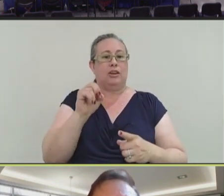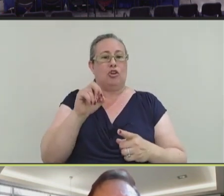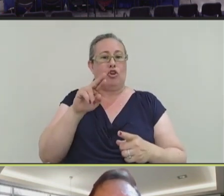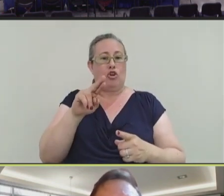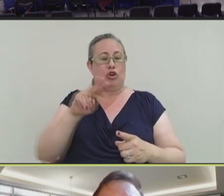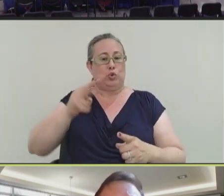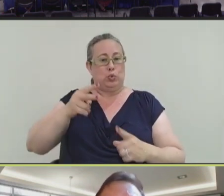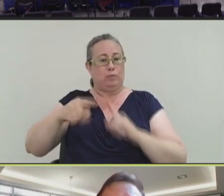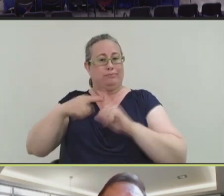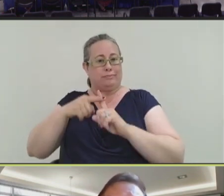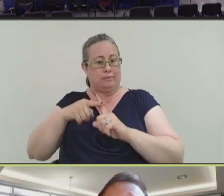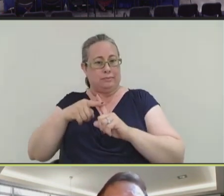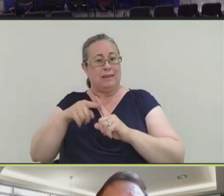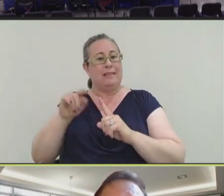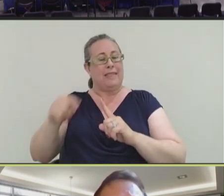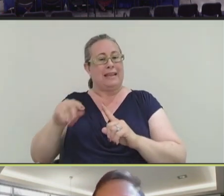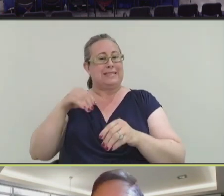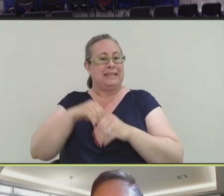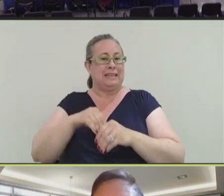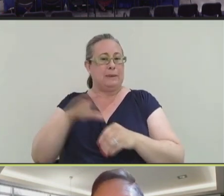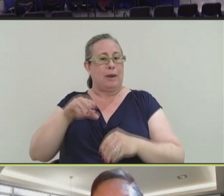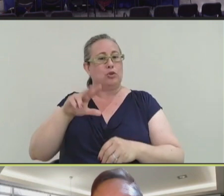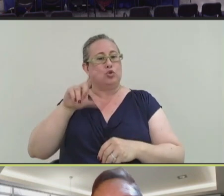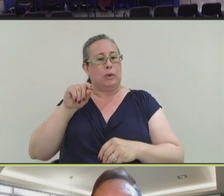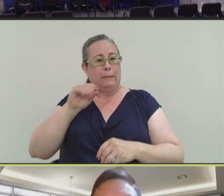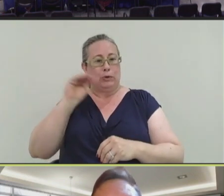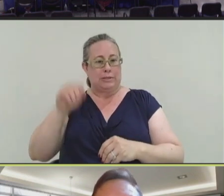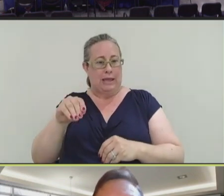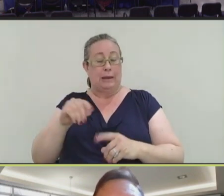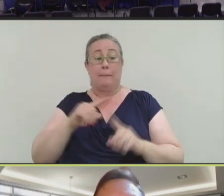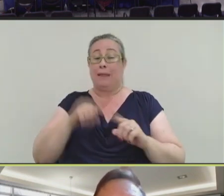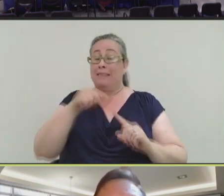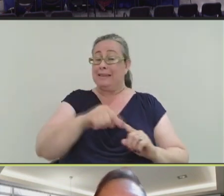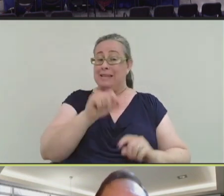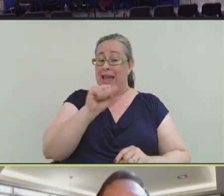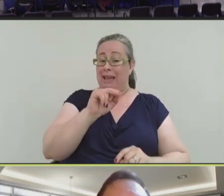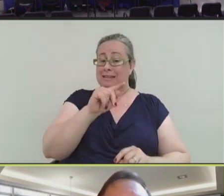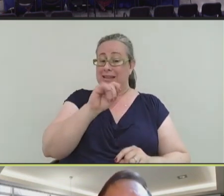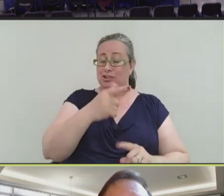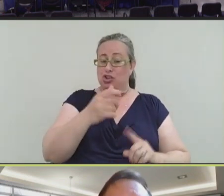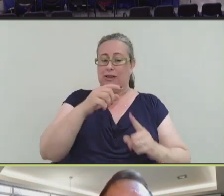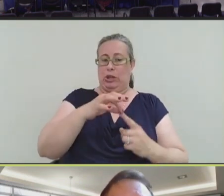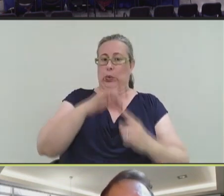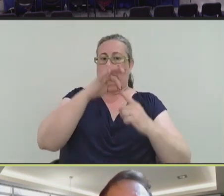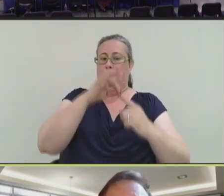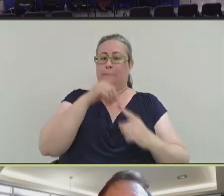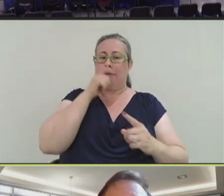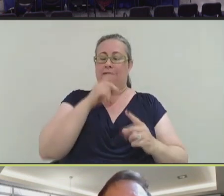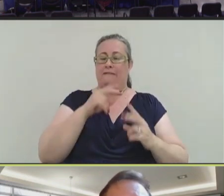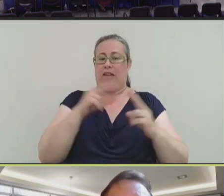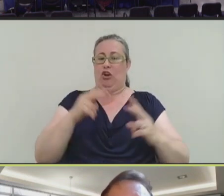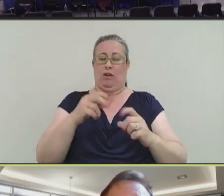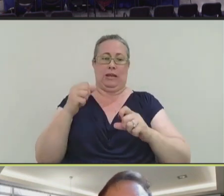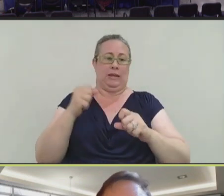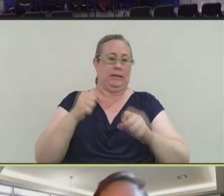breast cancers. But this antigen is unique as it's a very dominant driver oncogene of this